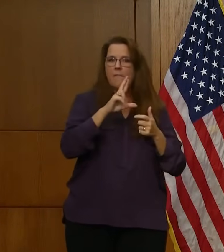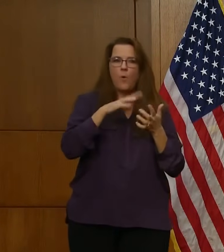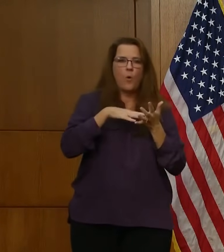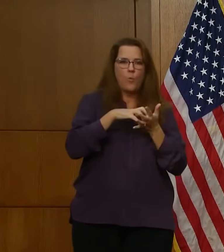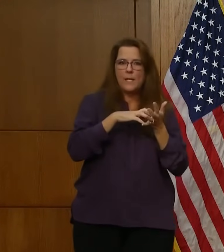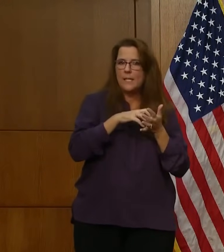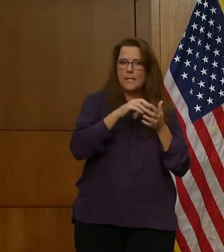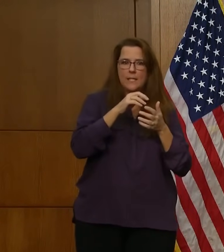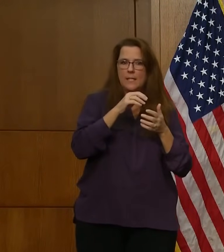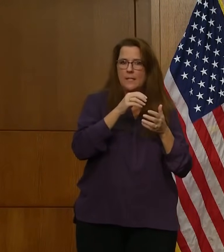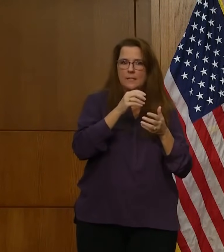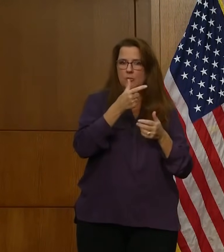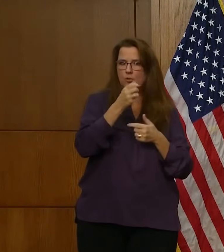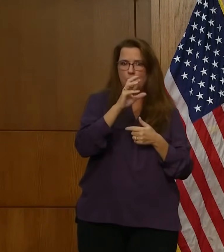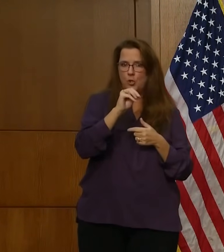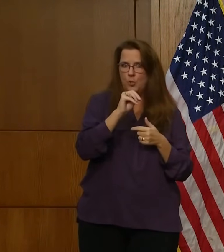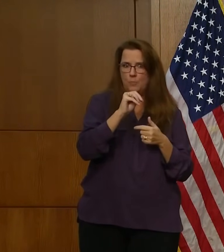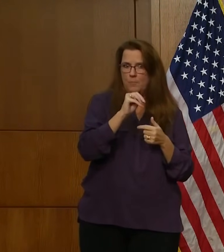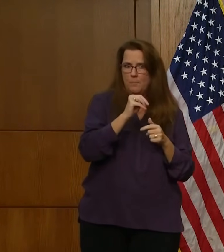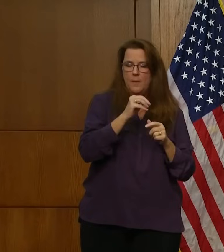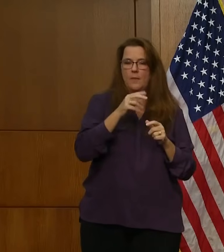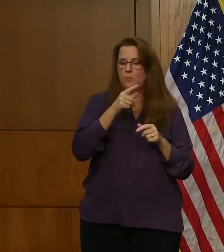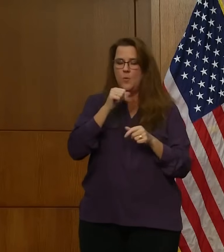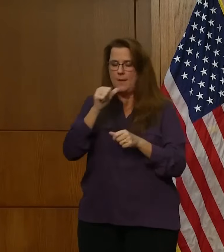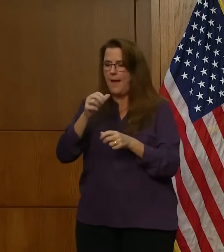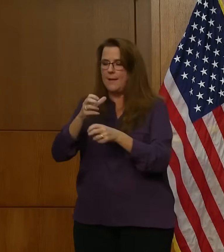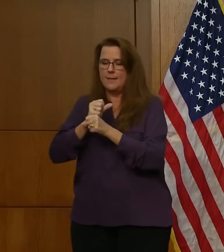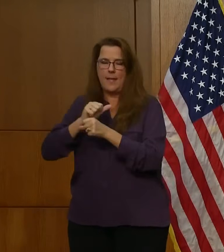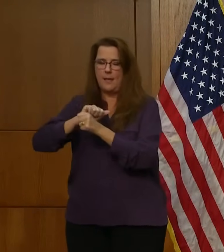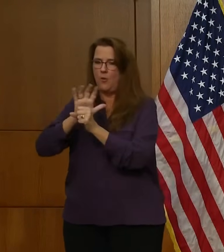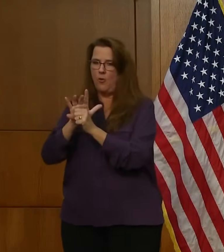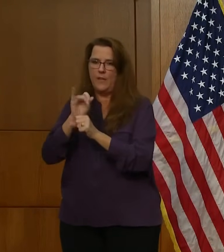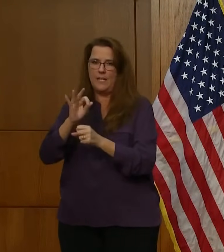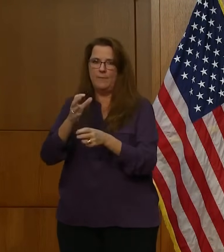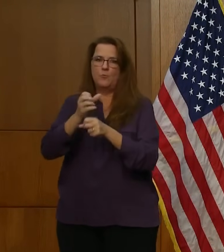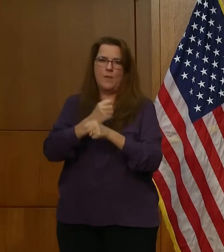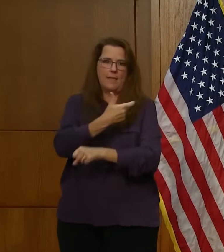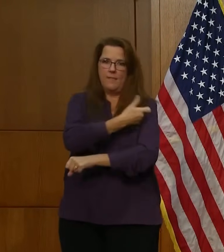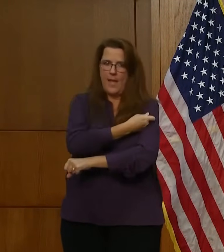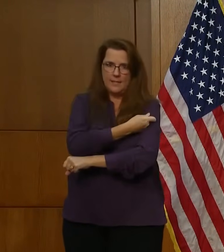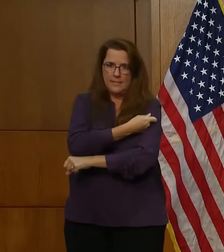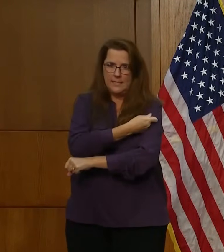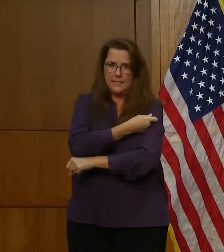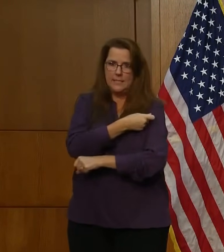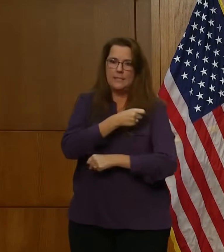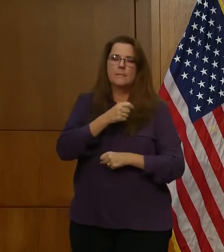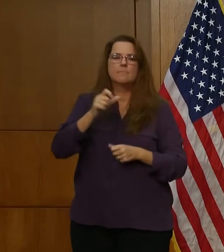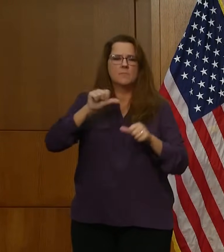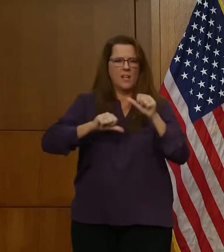A LIVE OR ATTENUATED VIRUS. YOU